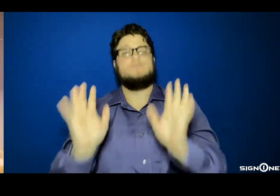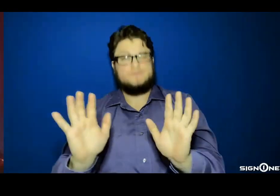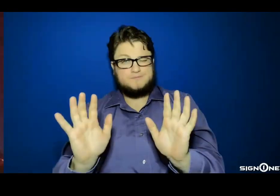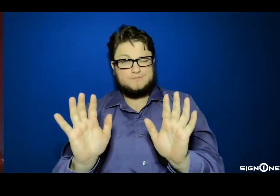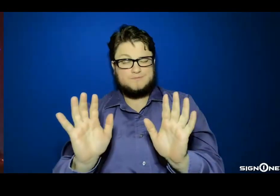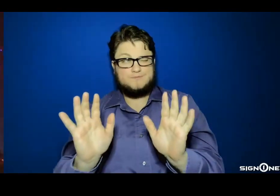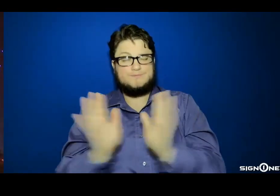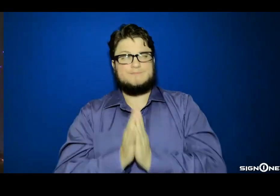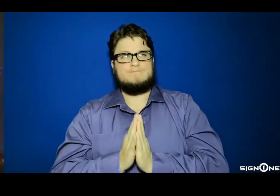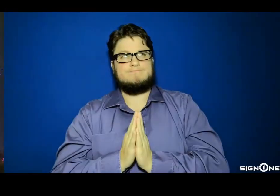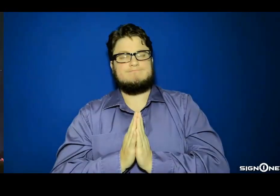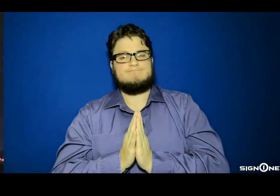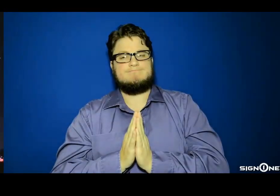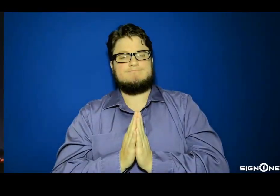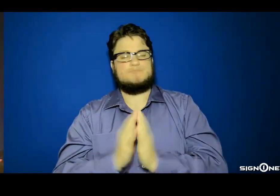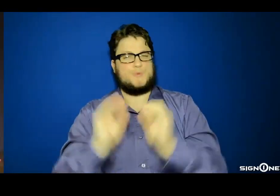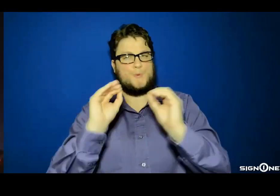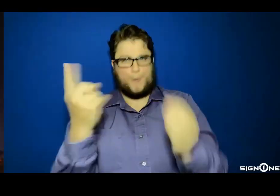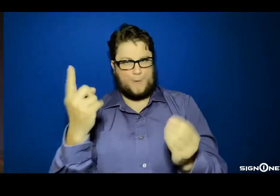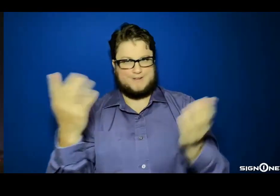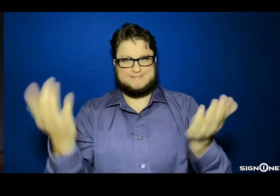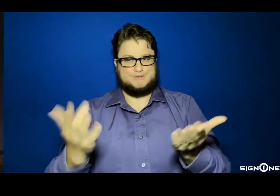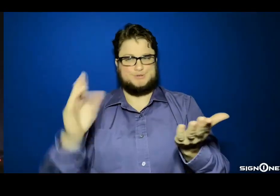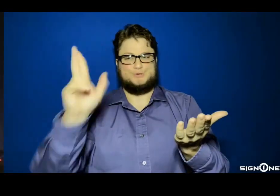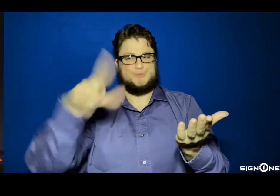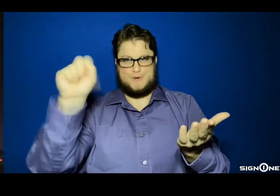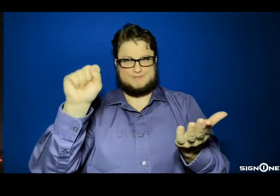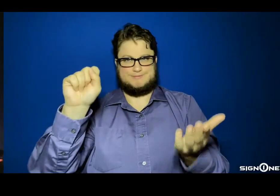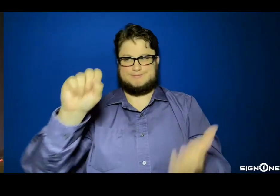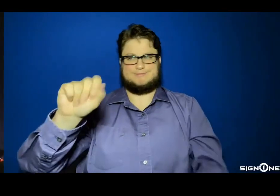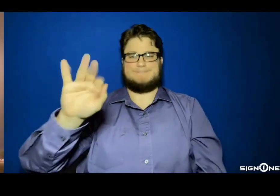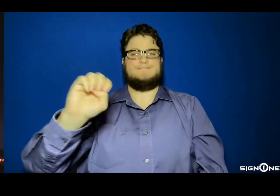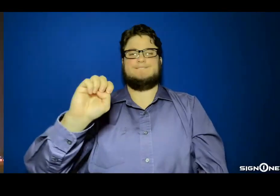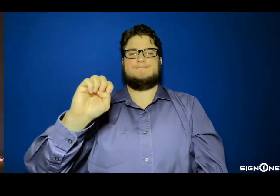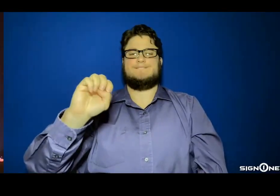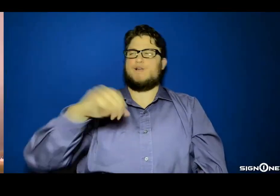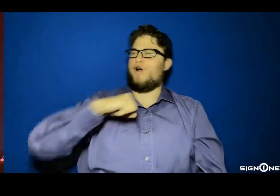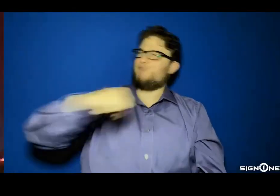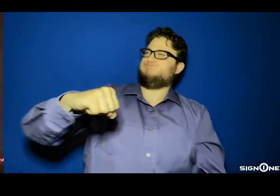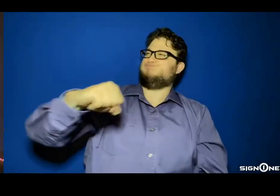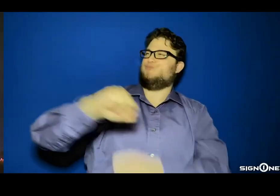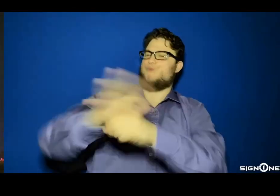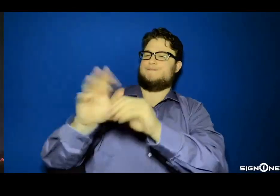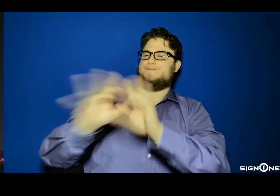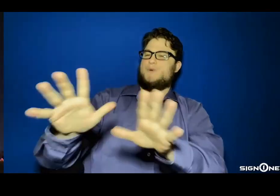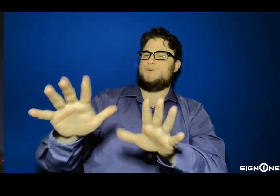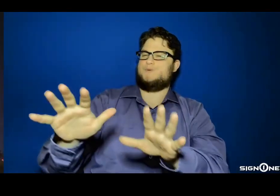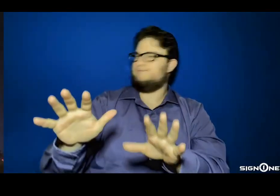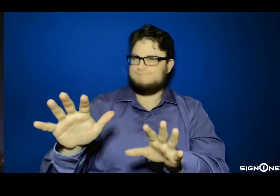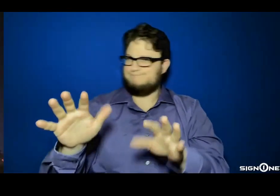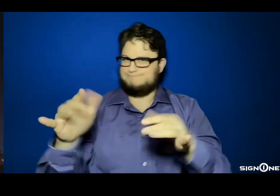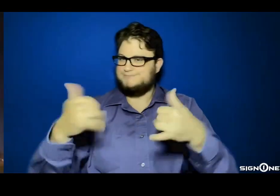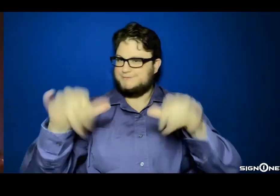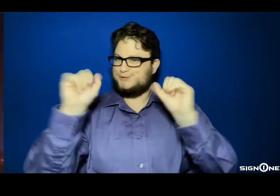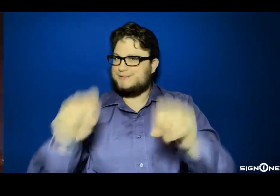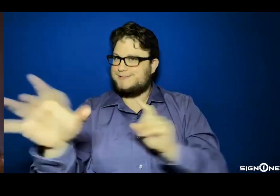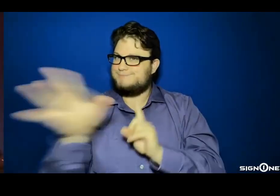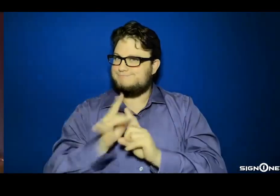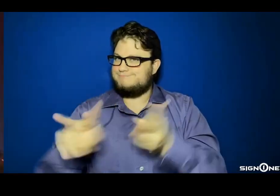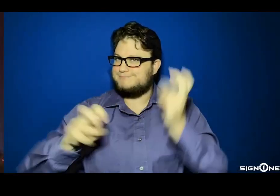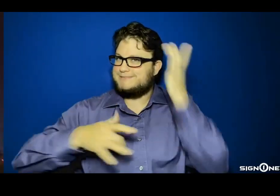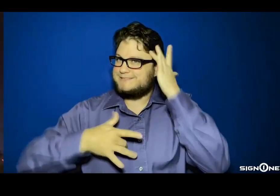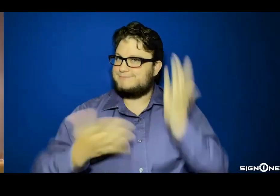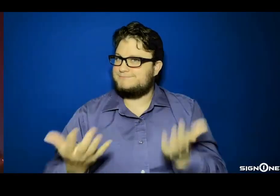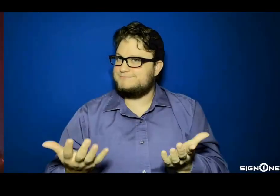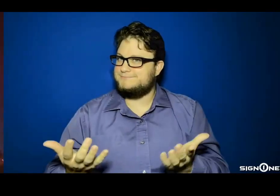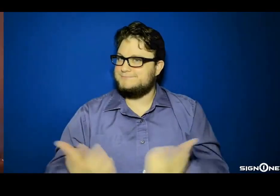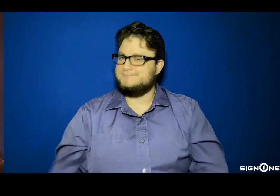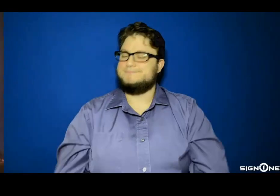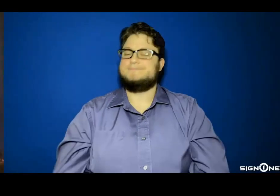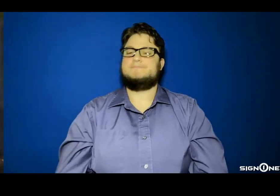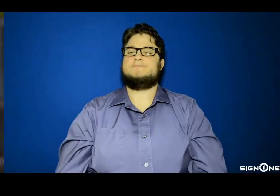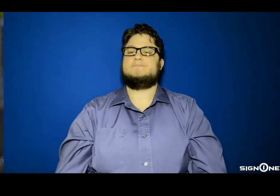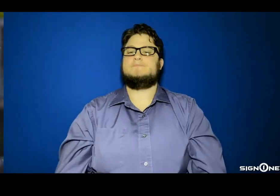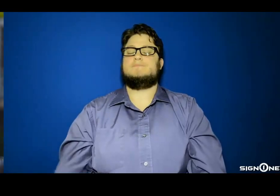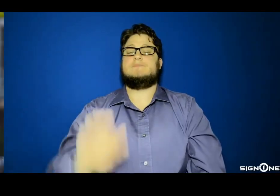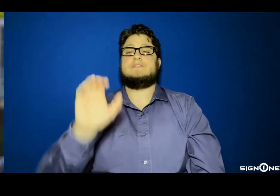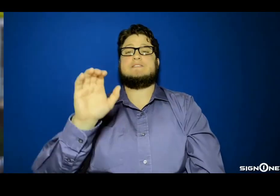But no one in the country has freedom from the coronavirus pandemic.